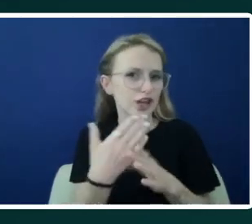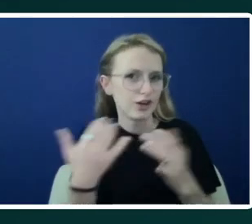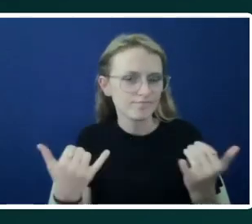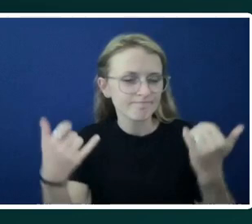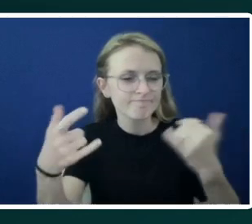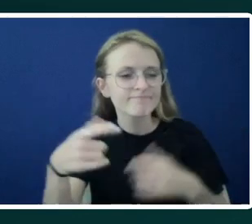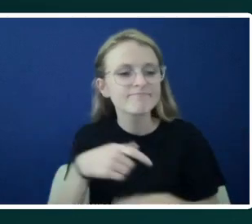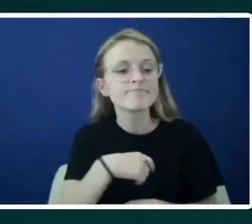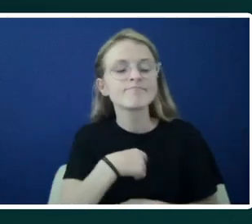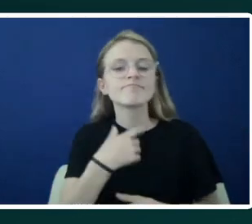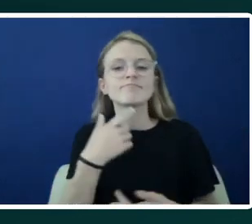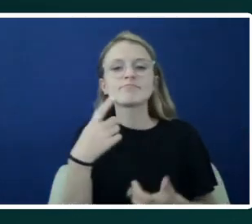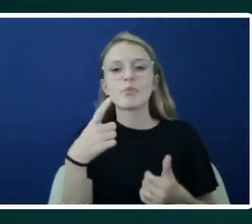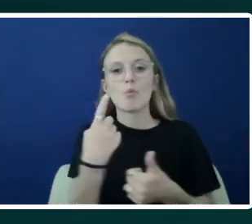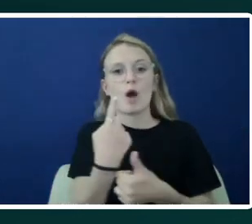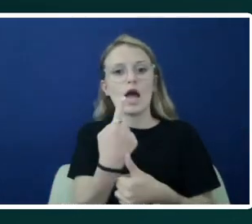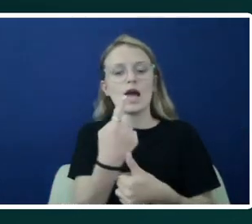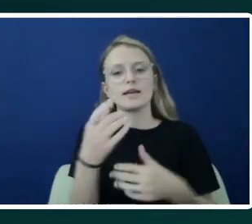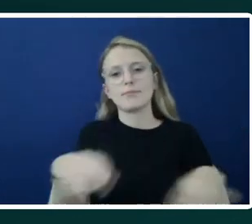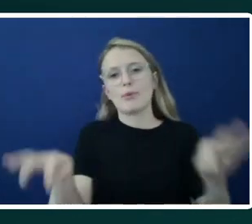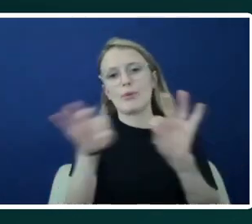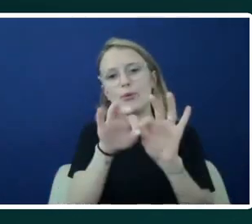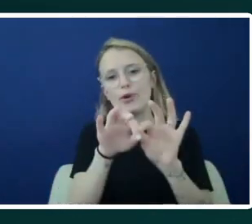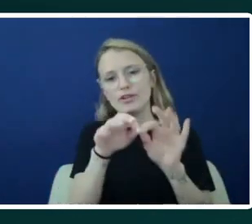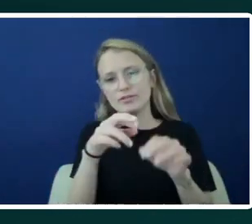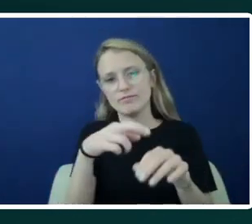one really important source -- I mean, maybe I'll start by saying that we had